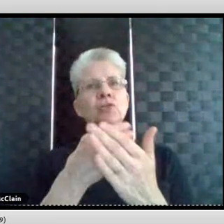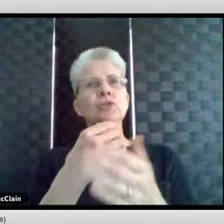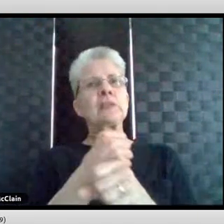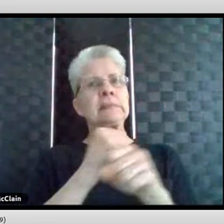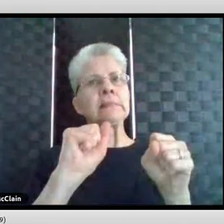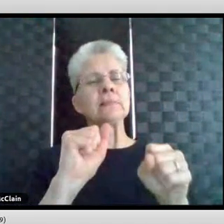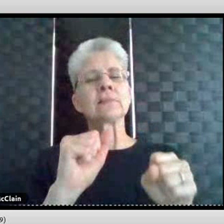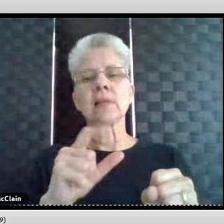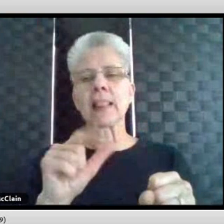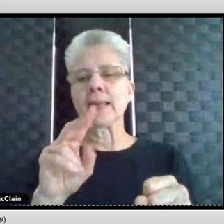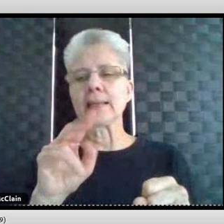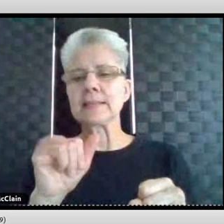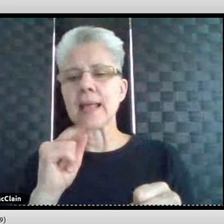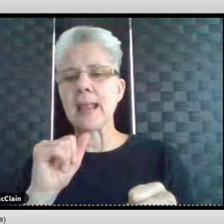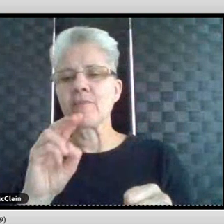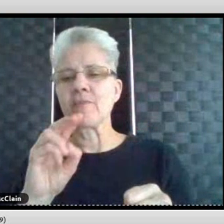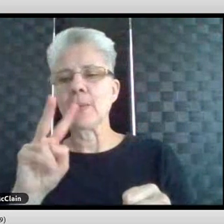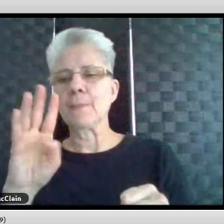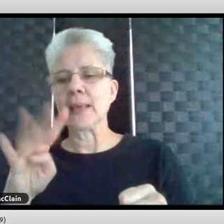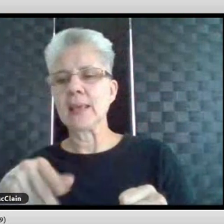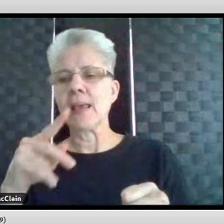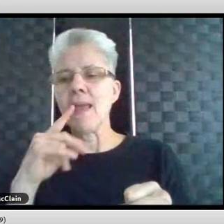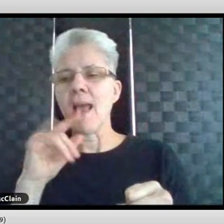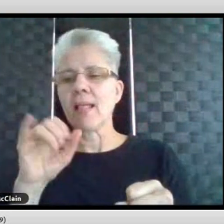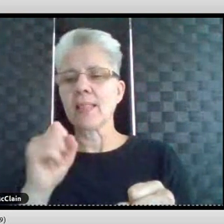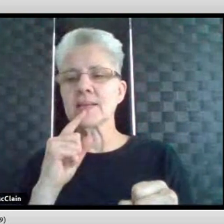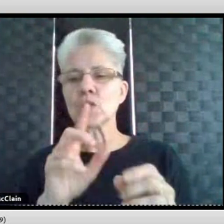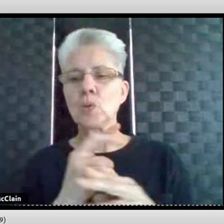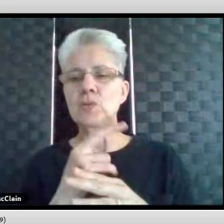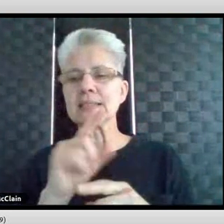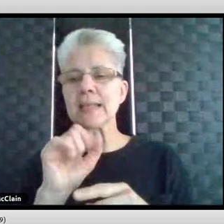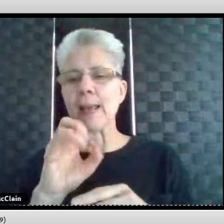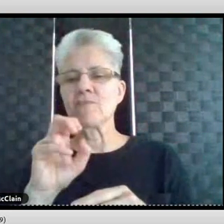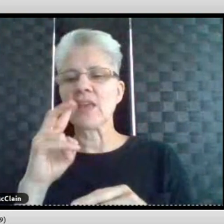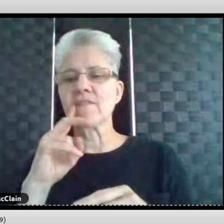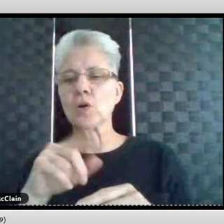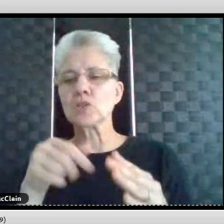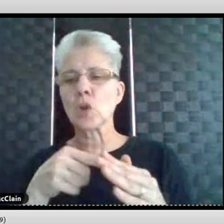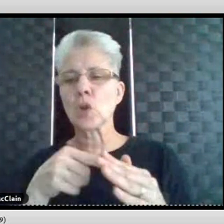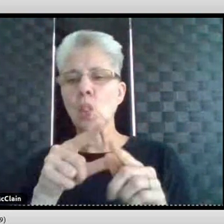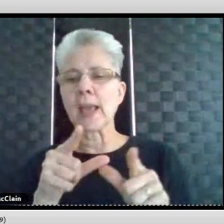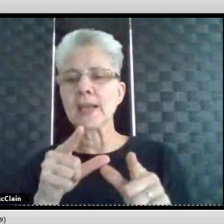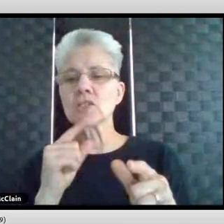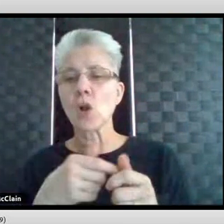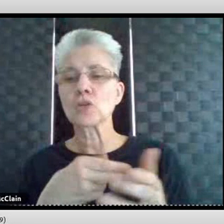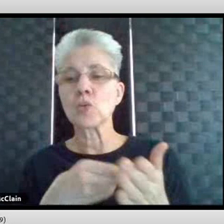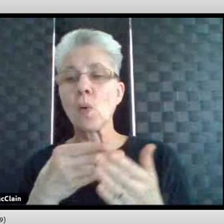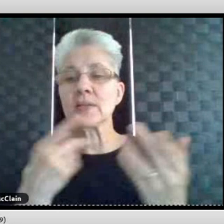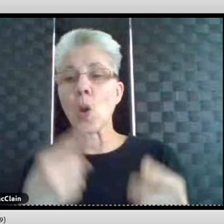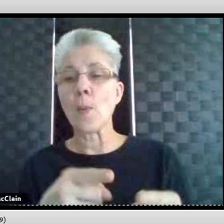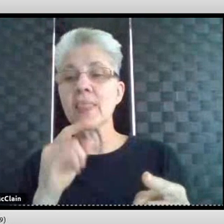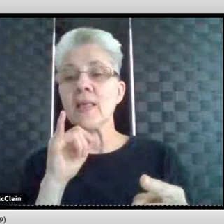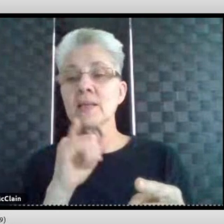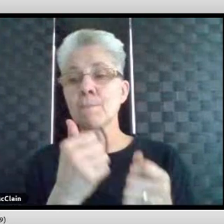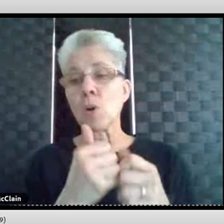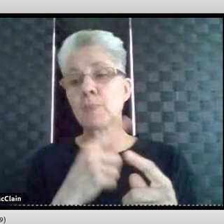Lena said, "MDPLS offers DMV services to certain locations." There you go. Gabe said, "As long as you're up front with what is in the material, most people will either avoid it